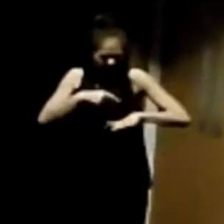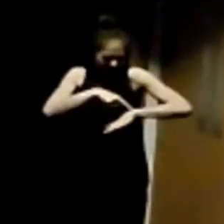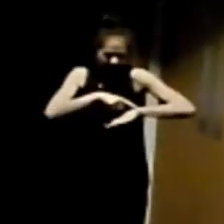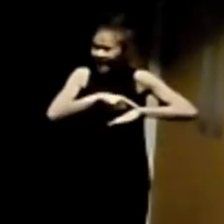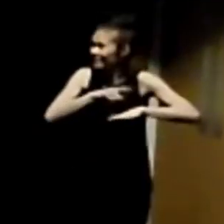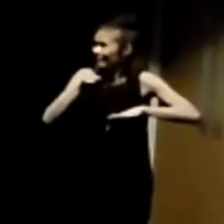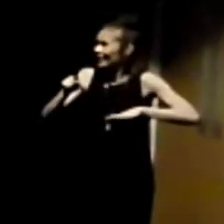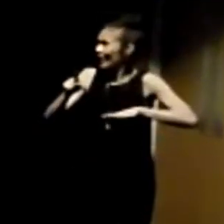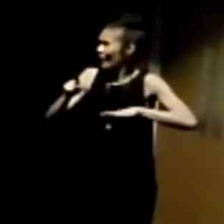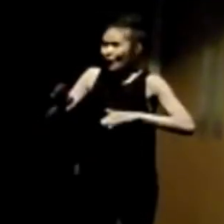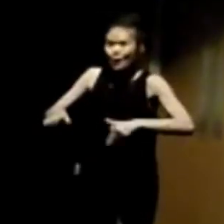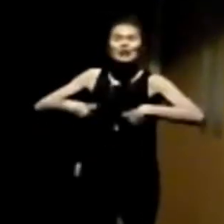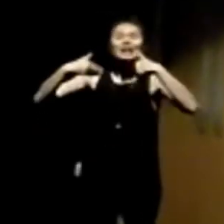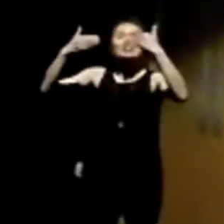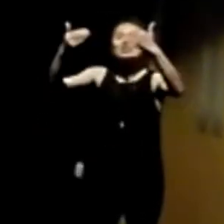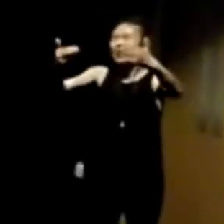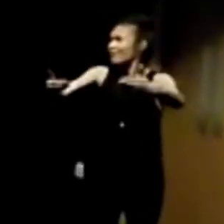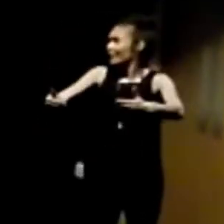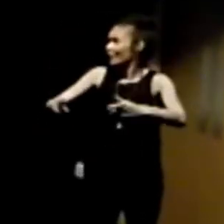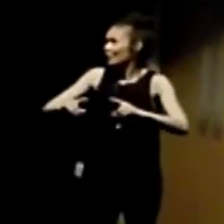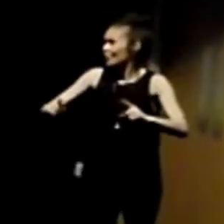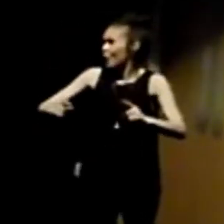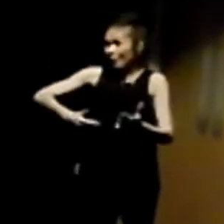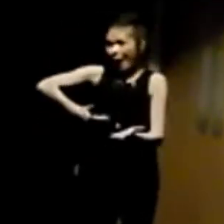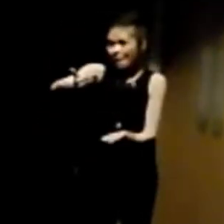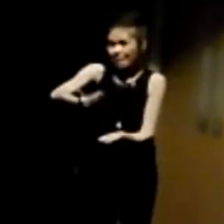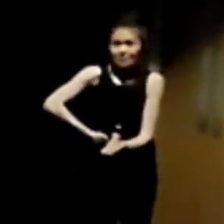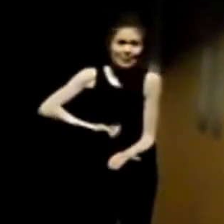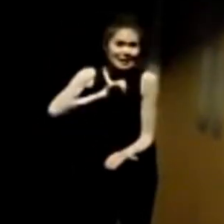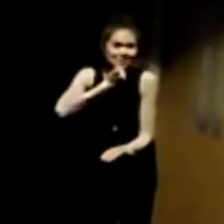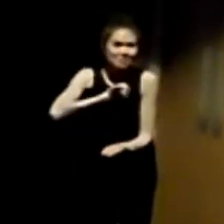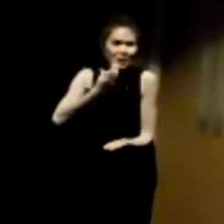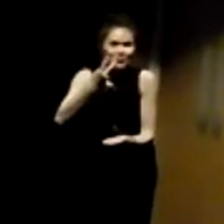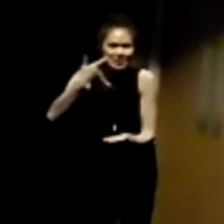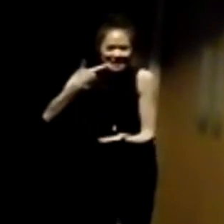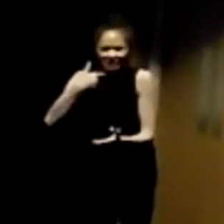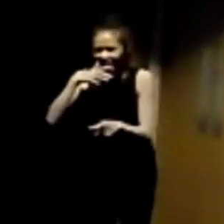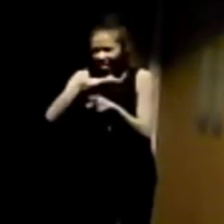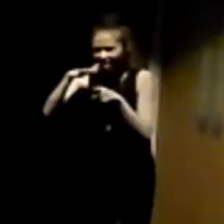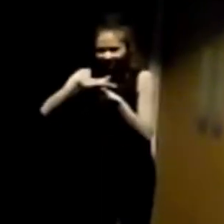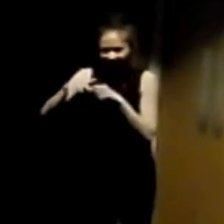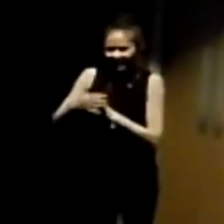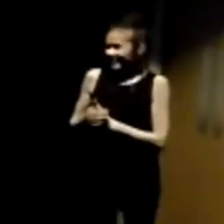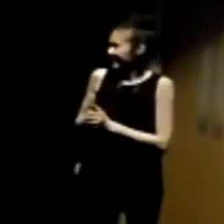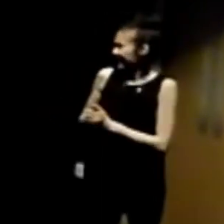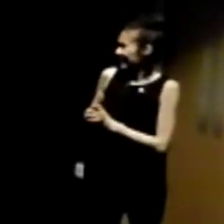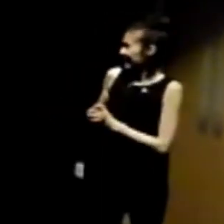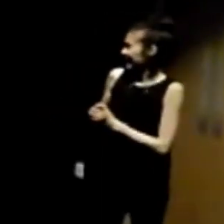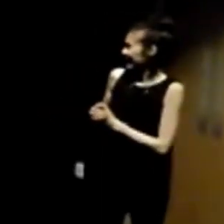we're going to straight about page 27. MUFFLED TALK